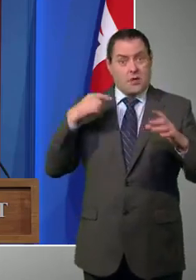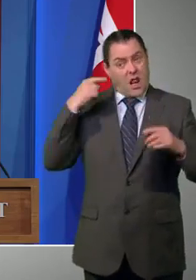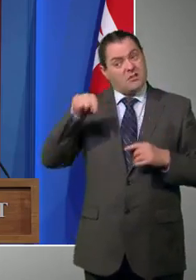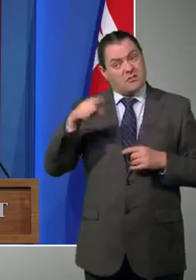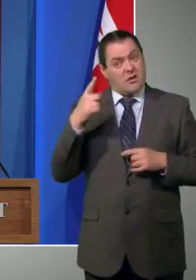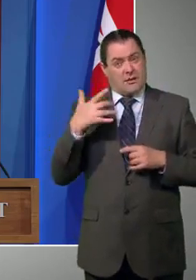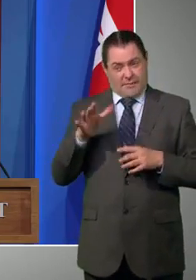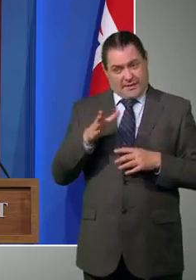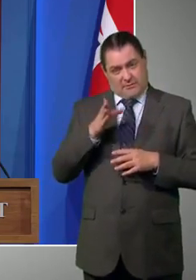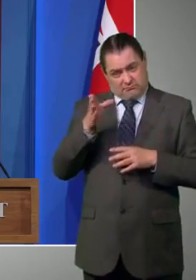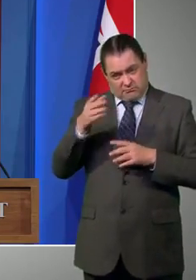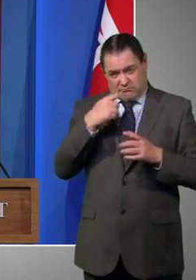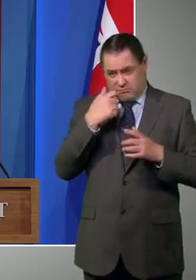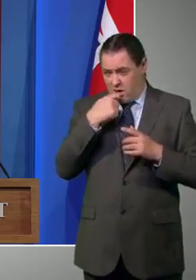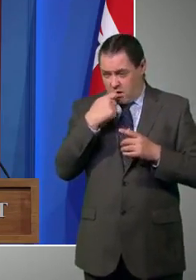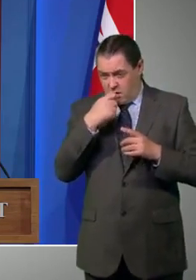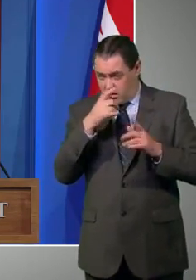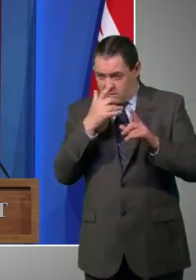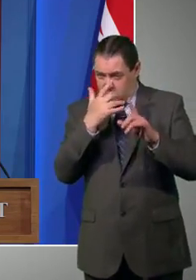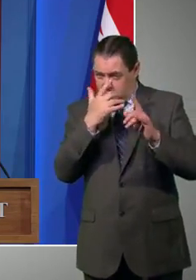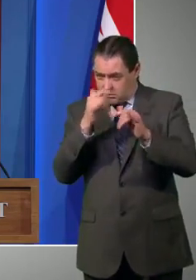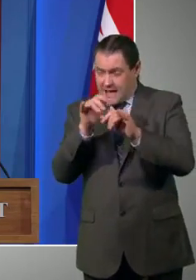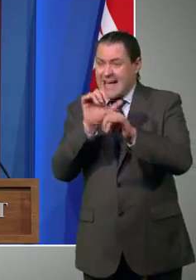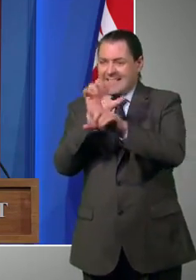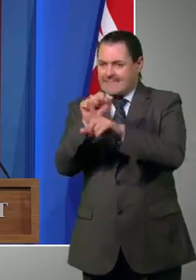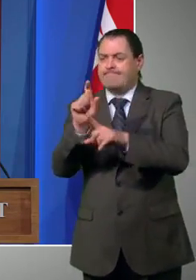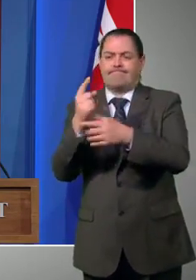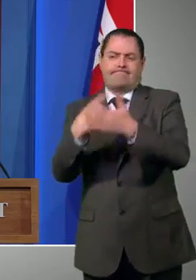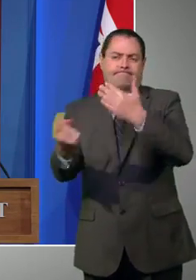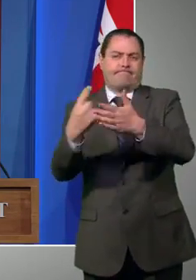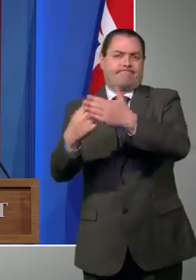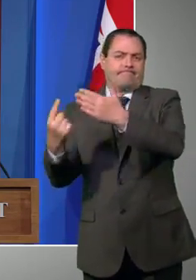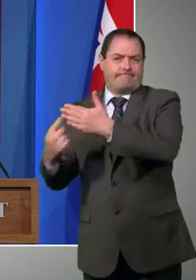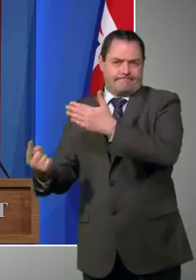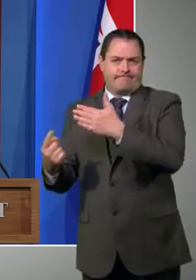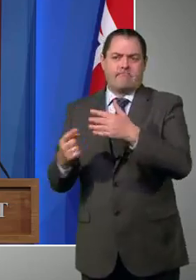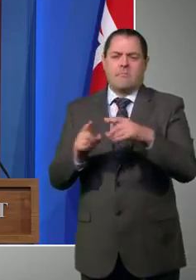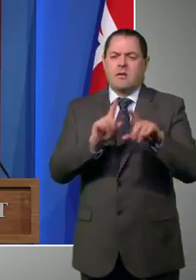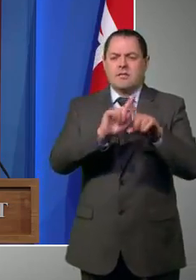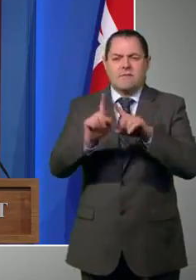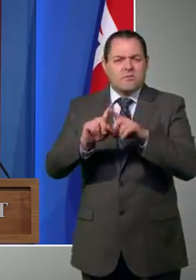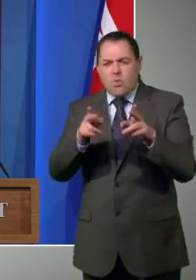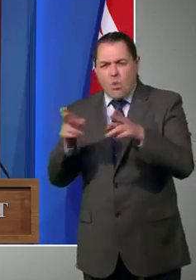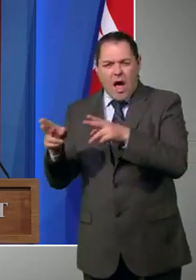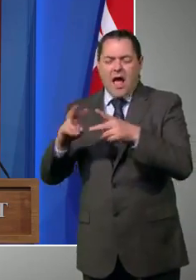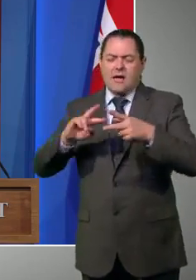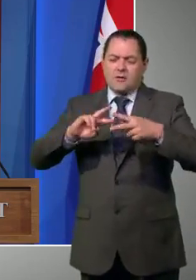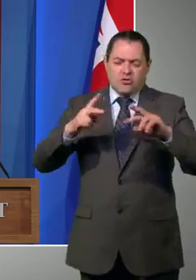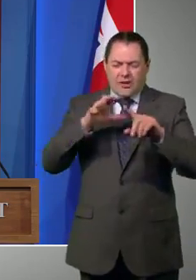speed that we can detect new variants using different techniques and genomic testing.